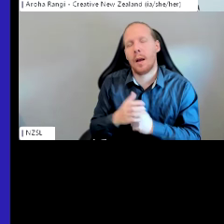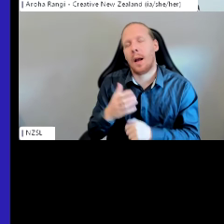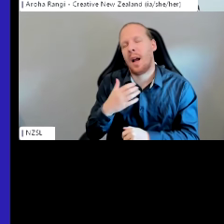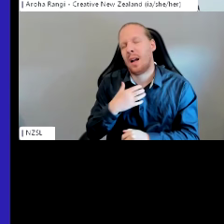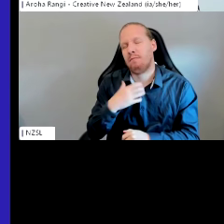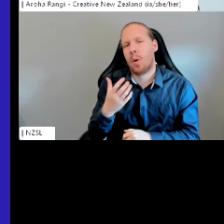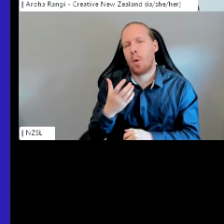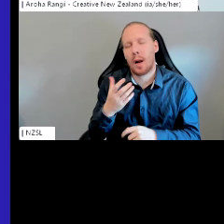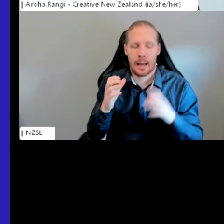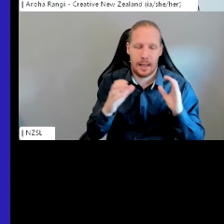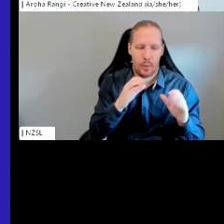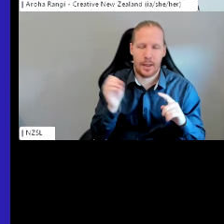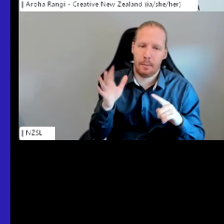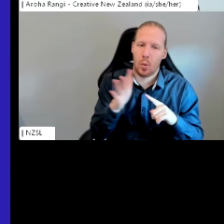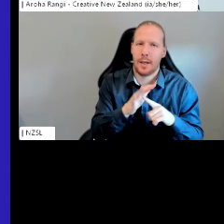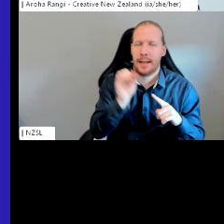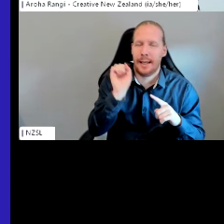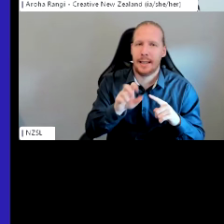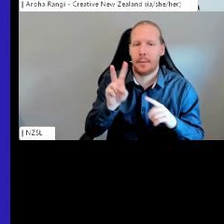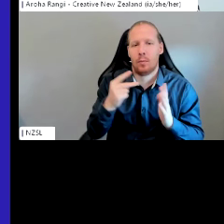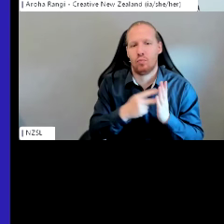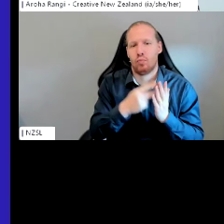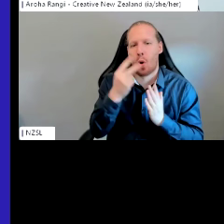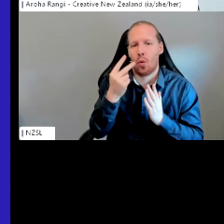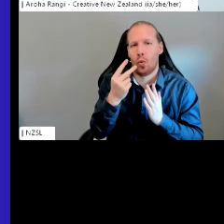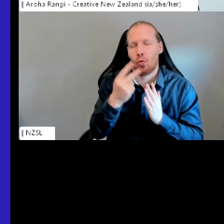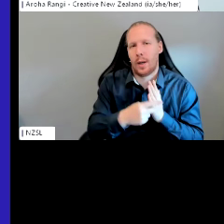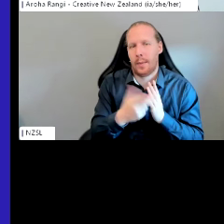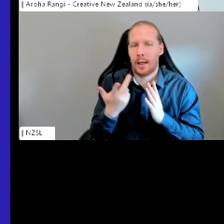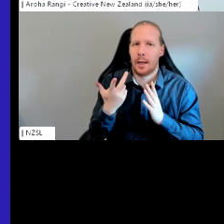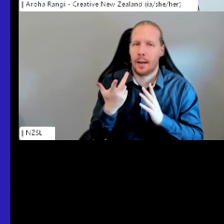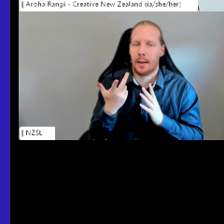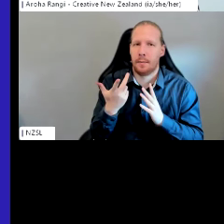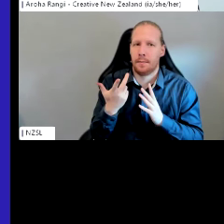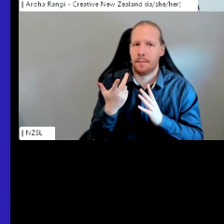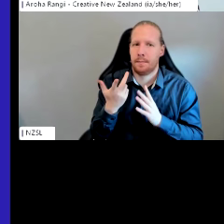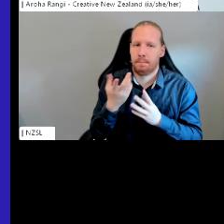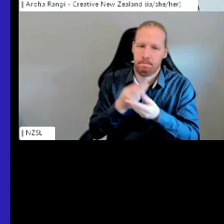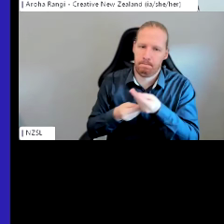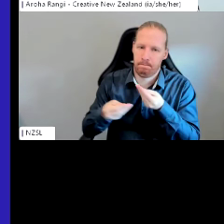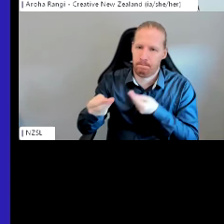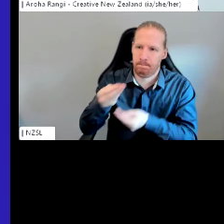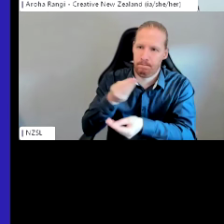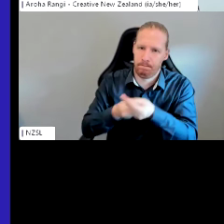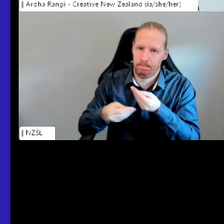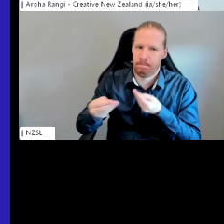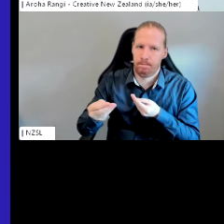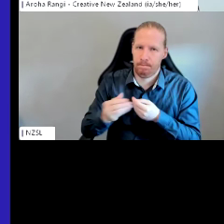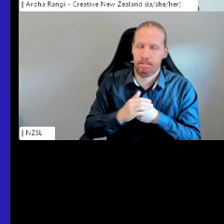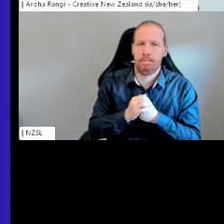Um and um you know I was saying before like essence want to really get closer to the